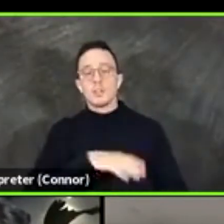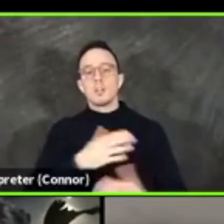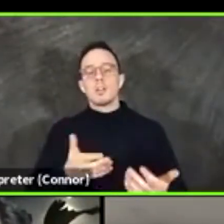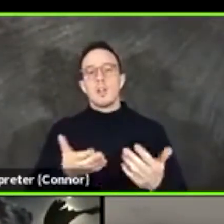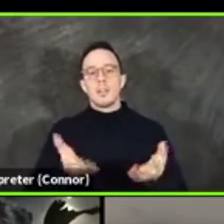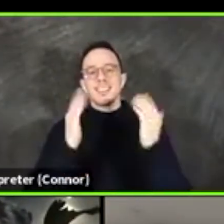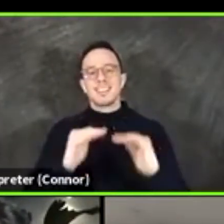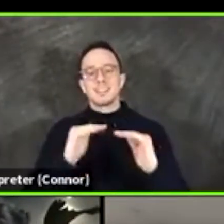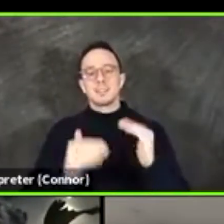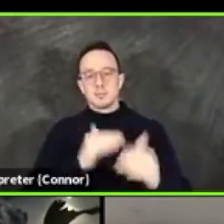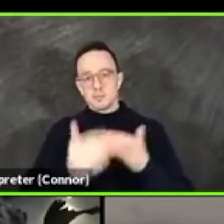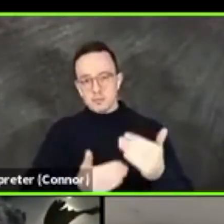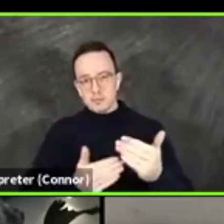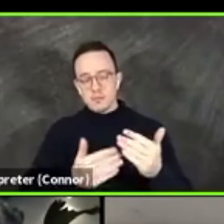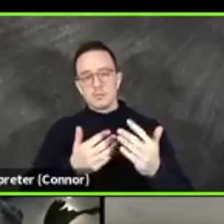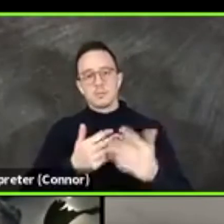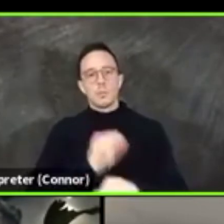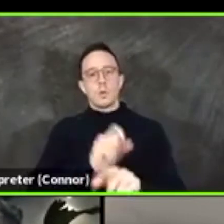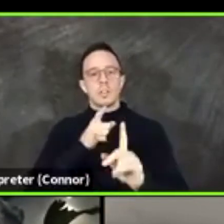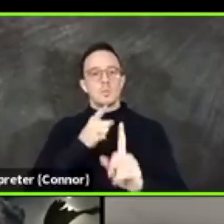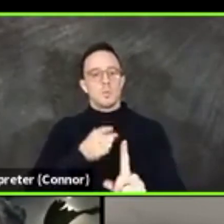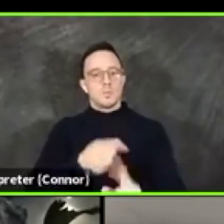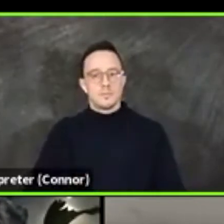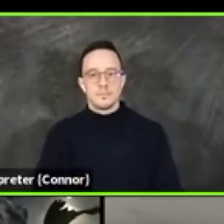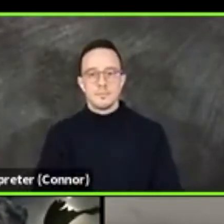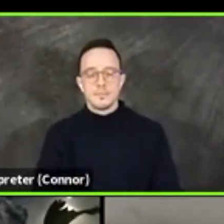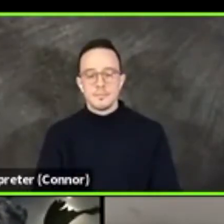ARE WORKING TOWARDS? (A PAUSE)